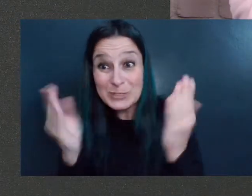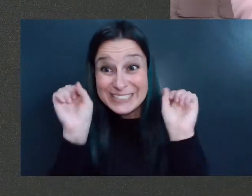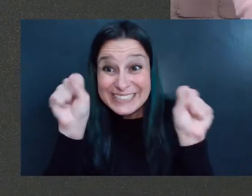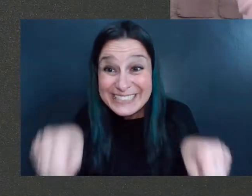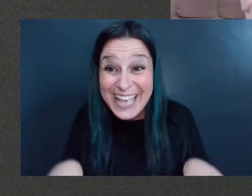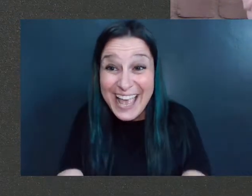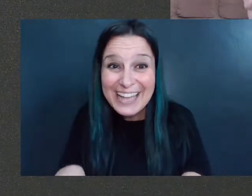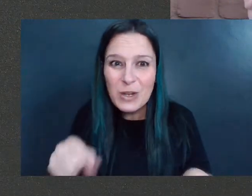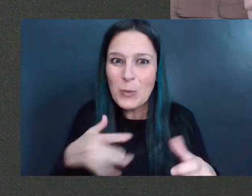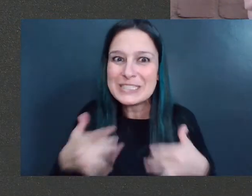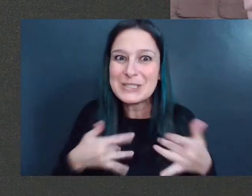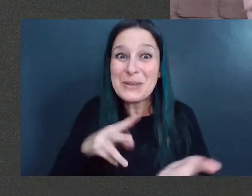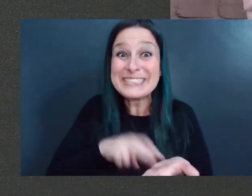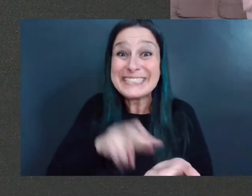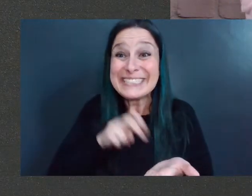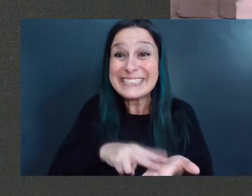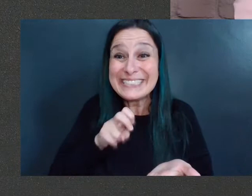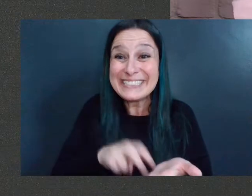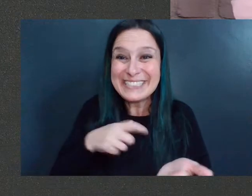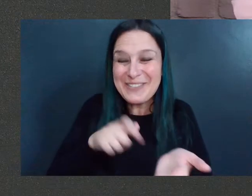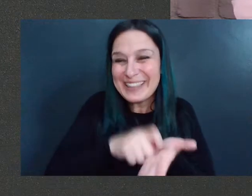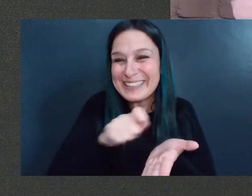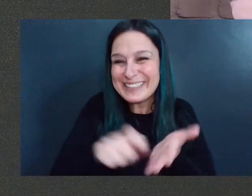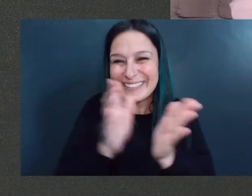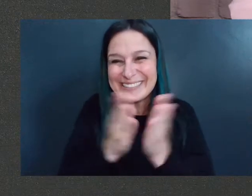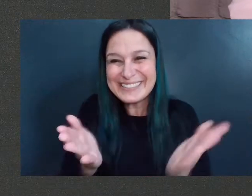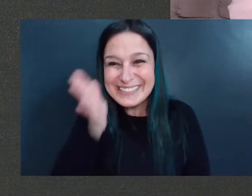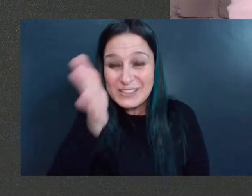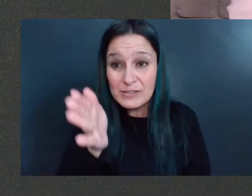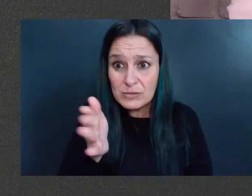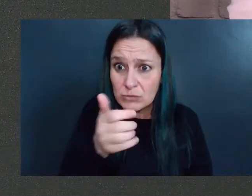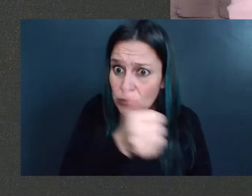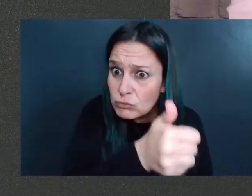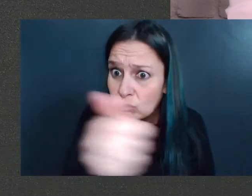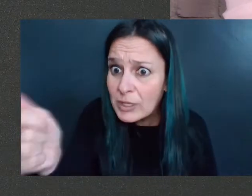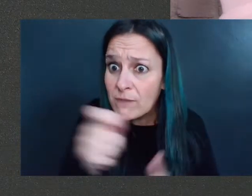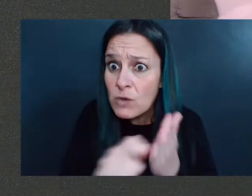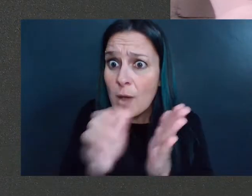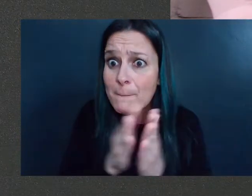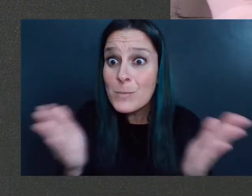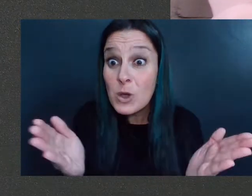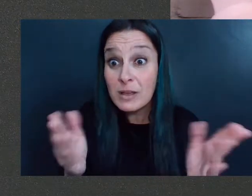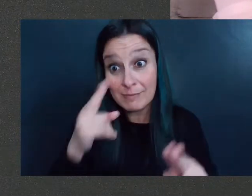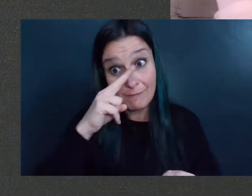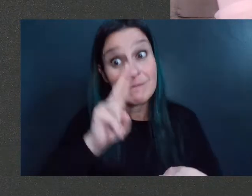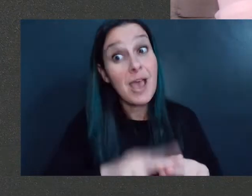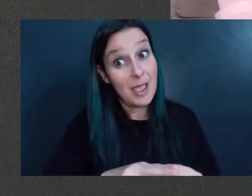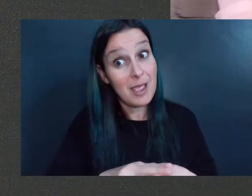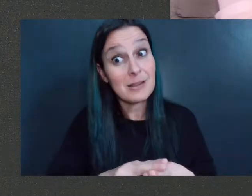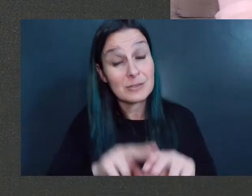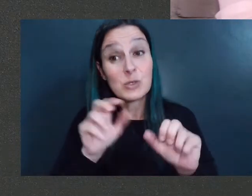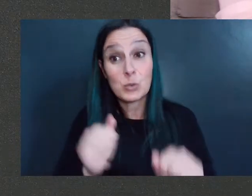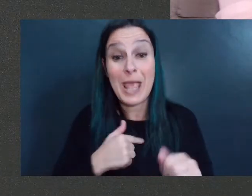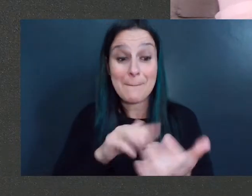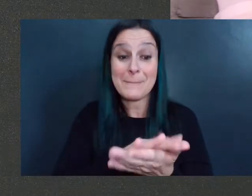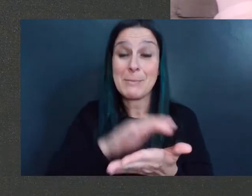He's so excited look, he's gonna write a book. Have you ever written a book? That's fun to do? Could staple some paper together